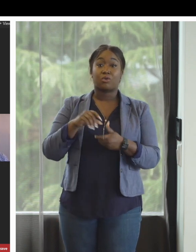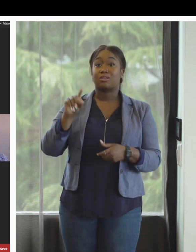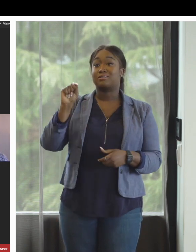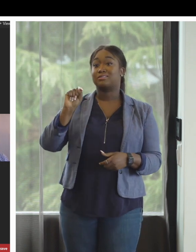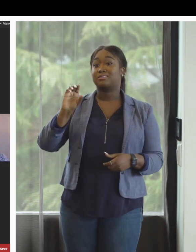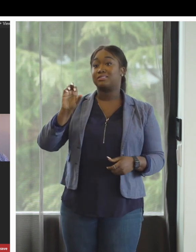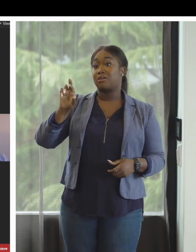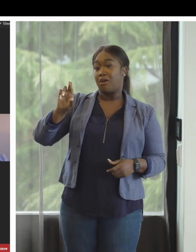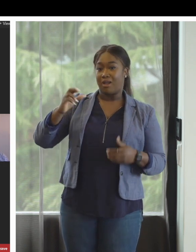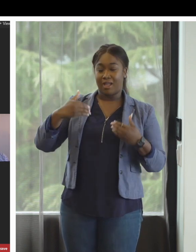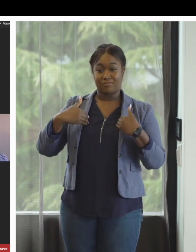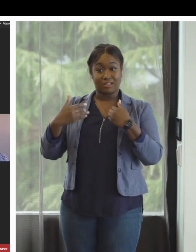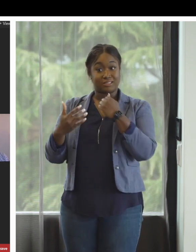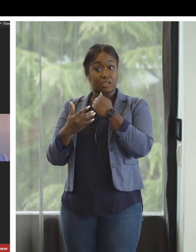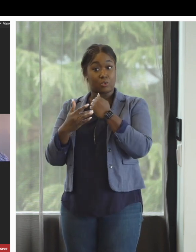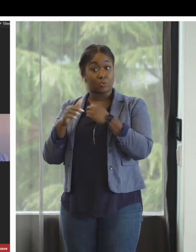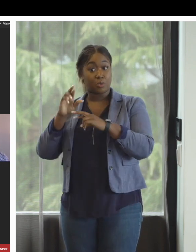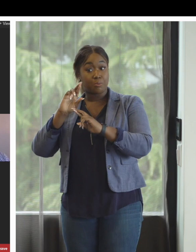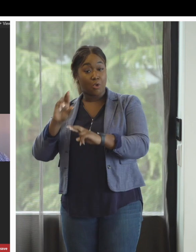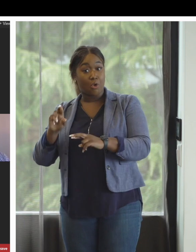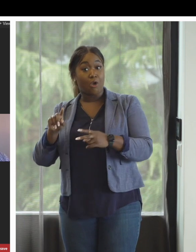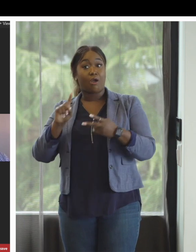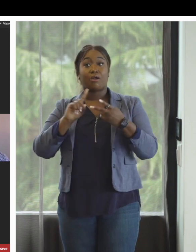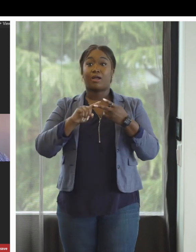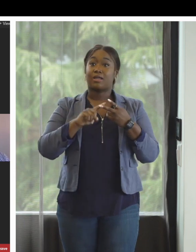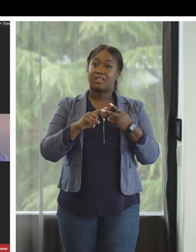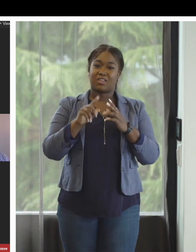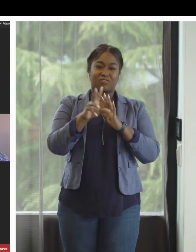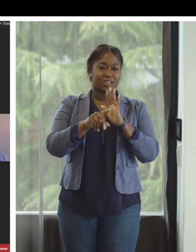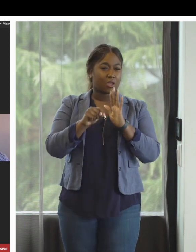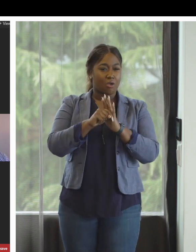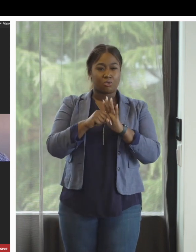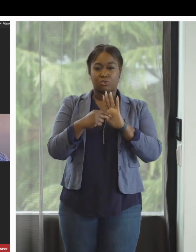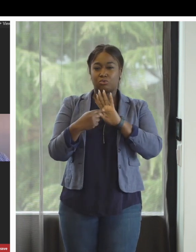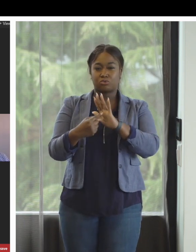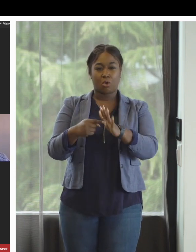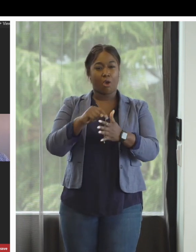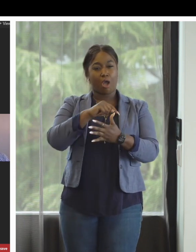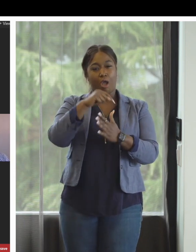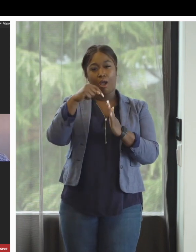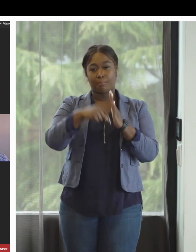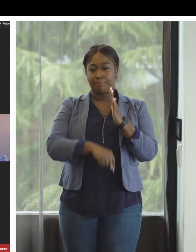report to video that really shows what flex system and